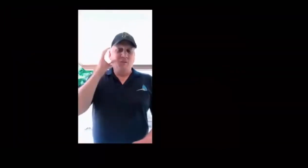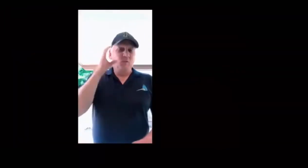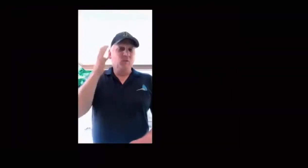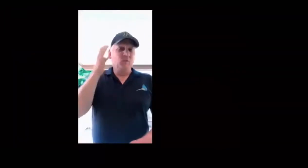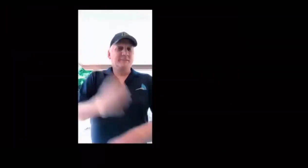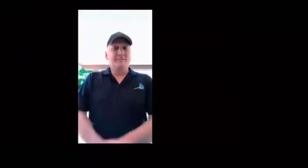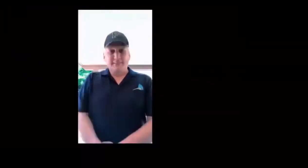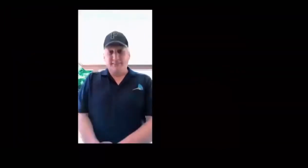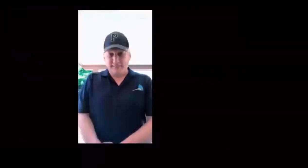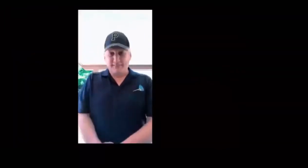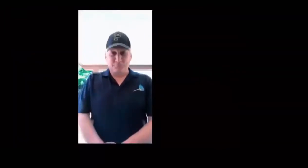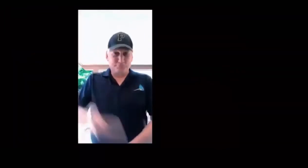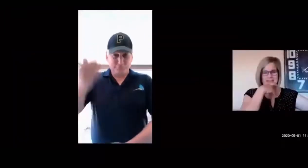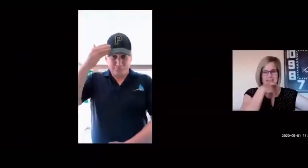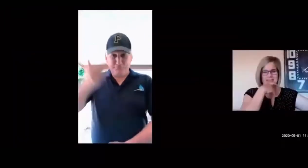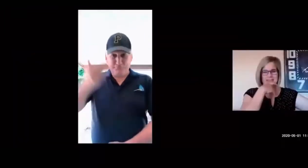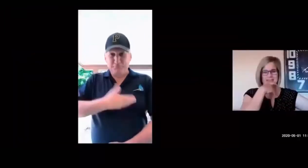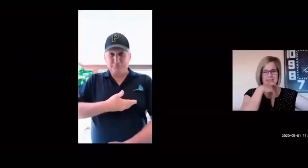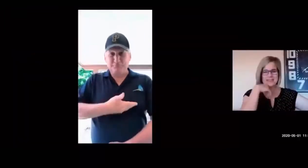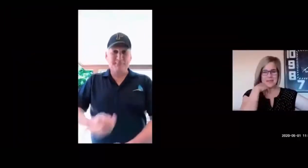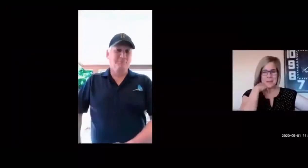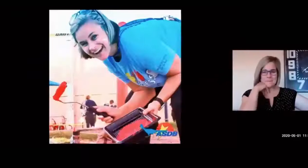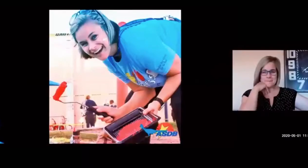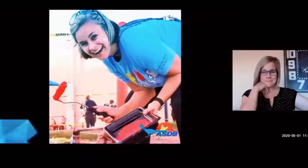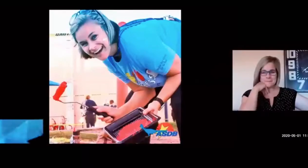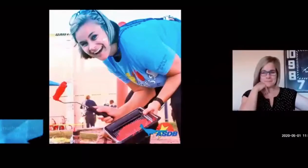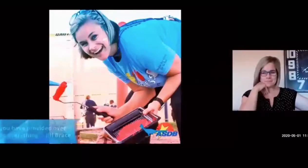Hi Courtney! I think you know who I am.